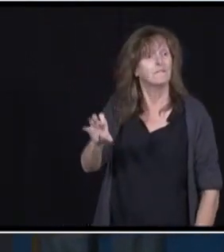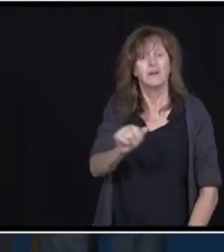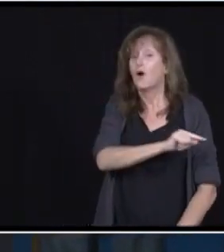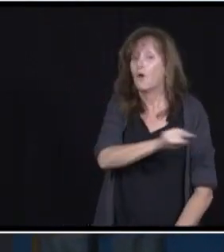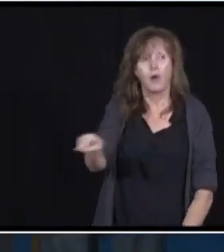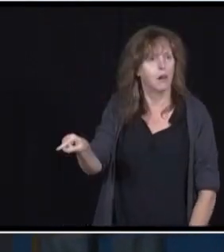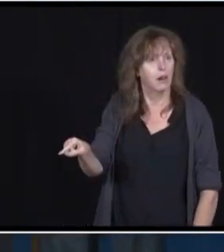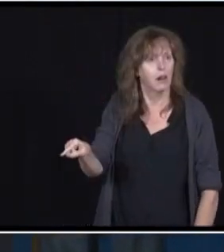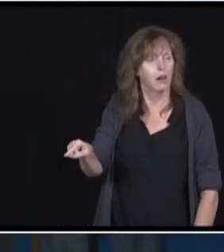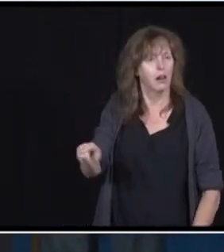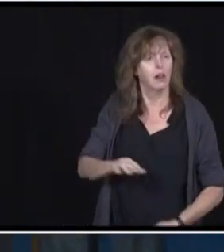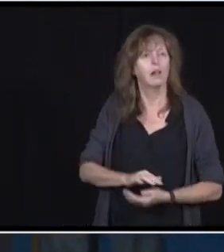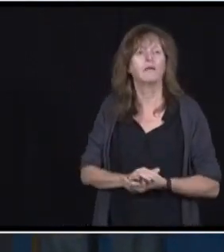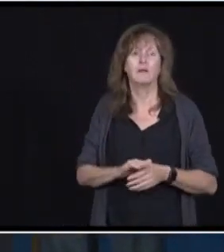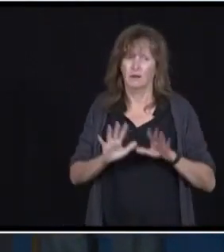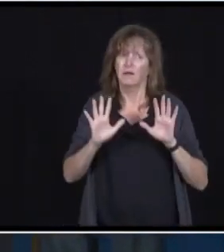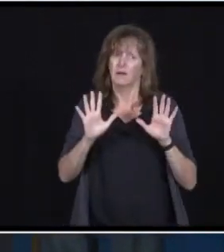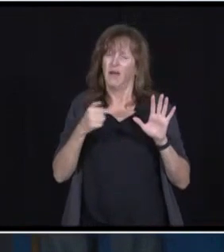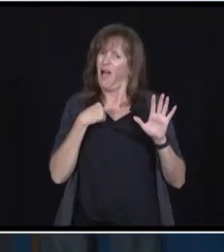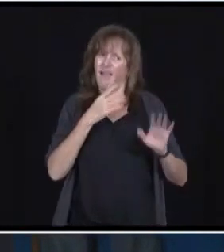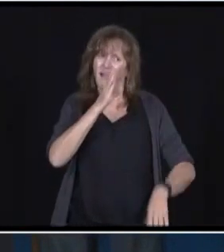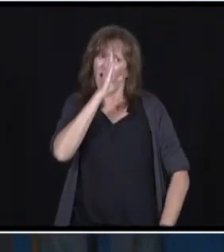And individuals that show up to these parties, it will be